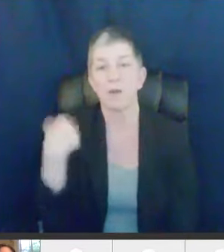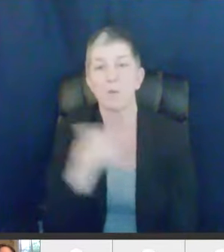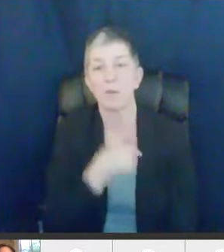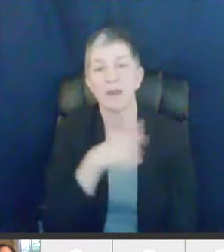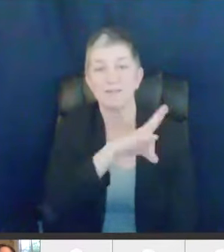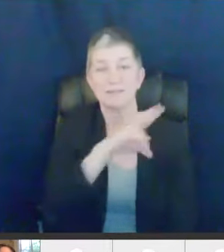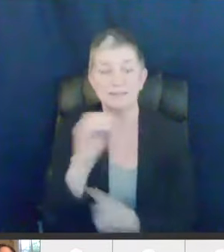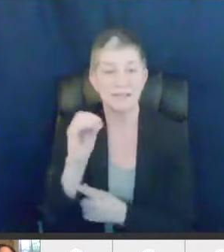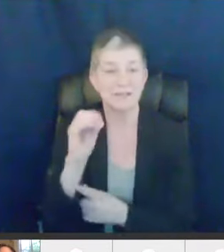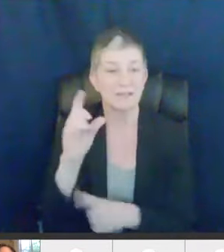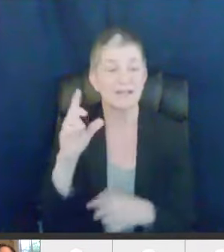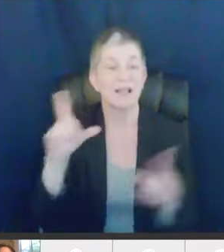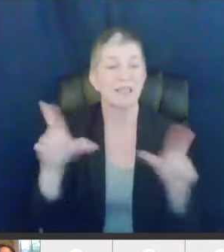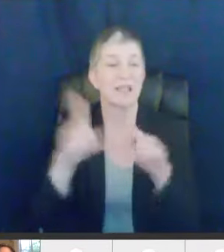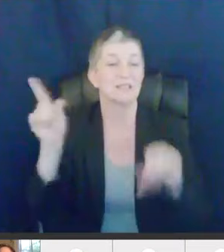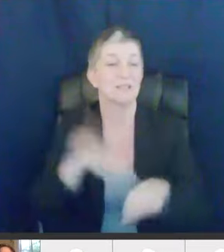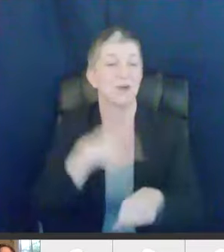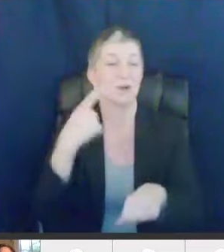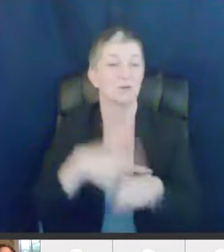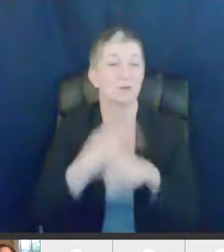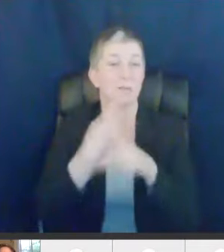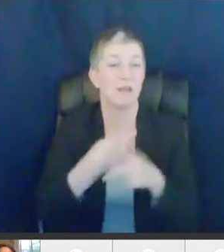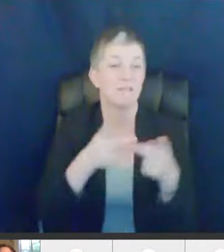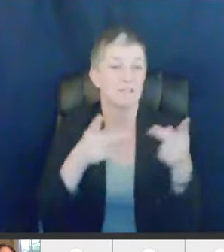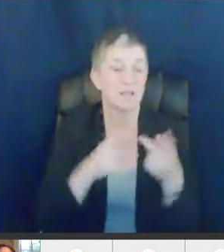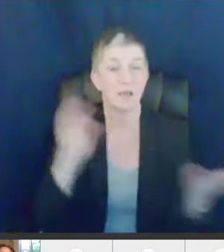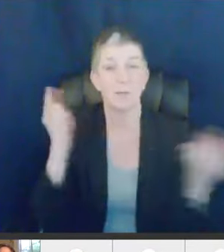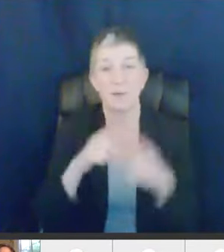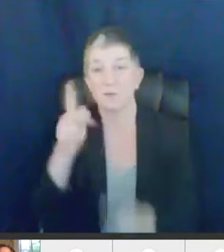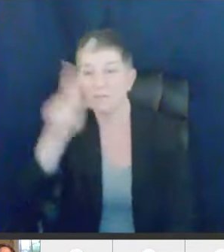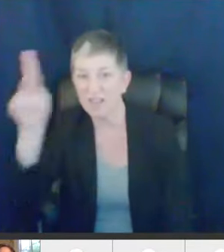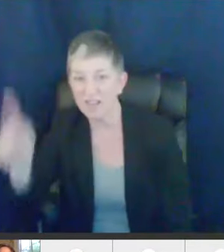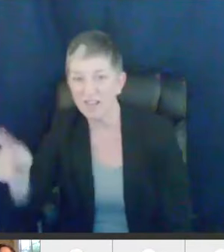long-term care facilities I compare that to Philadelphia that I had that has I